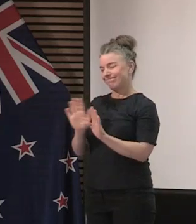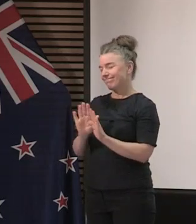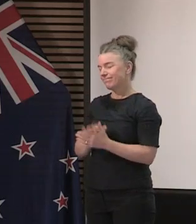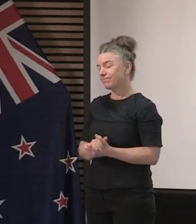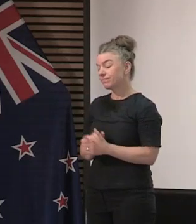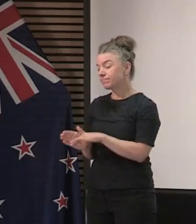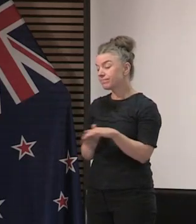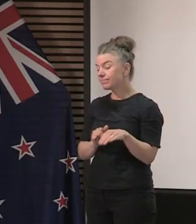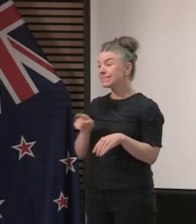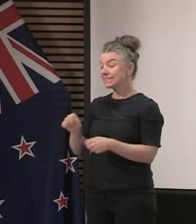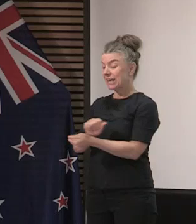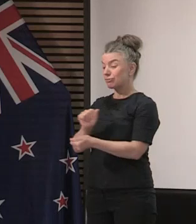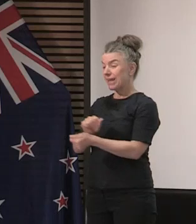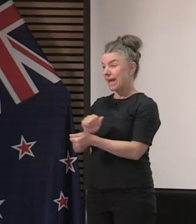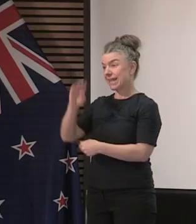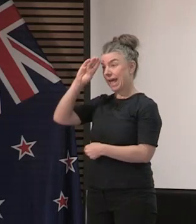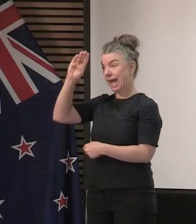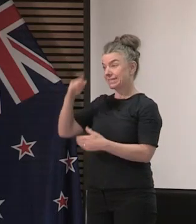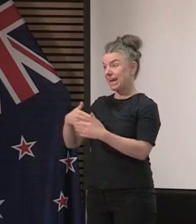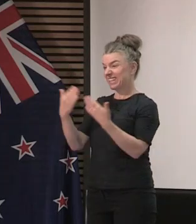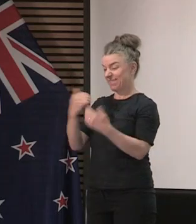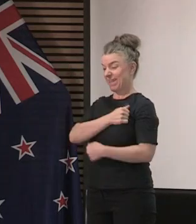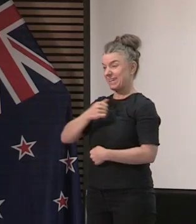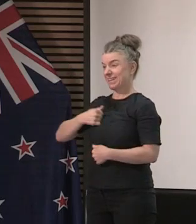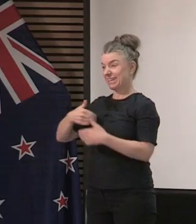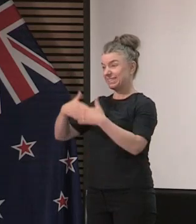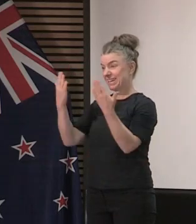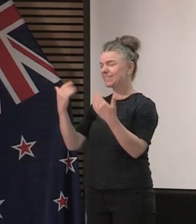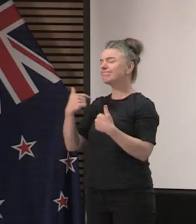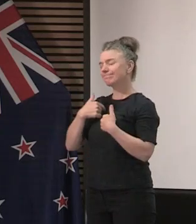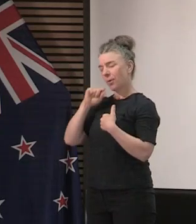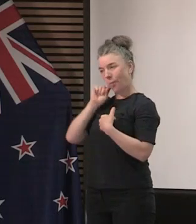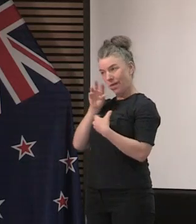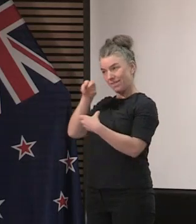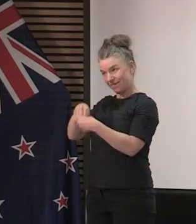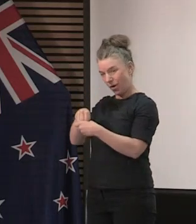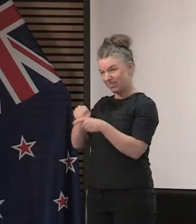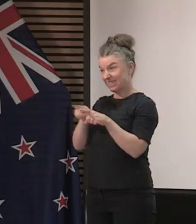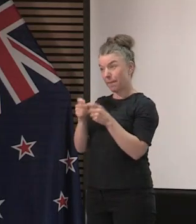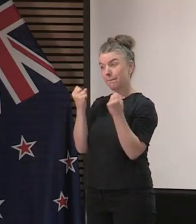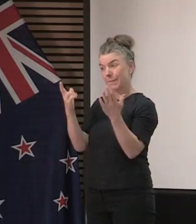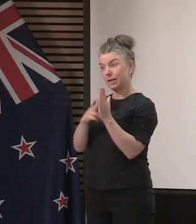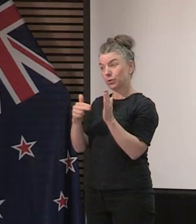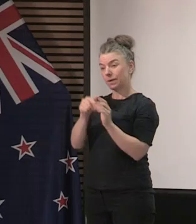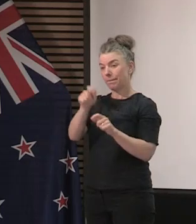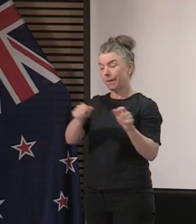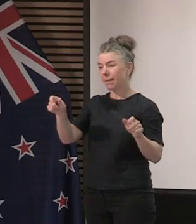get there. Just today is not that day. On Saturday, Anzac Day, I will